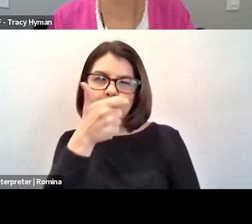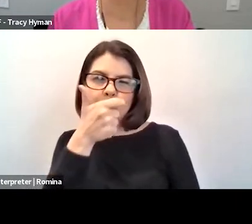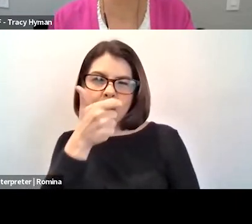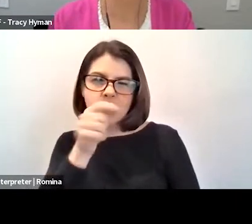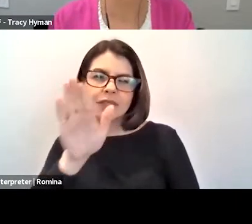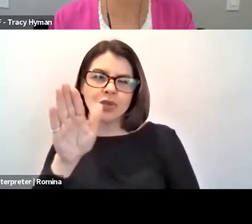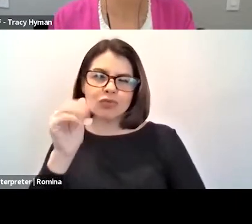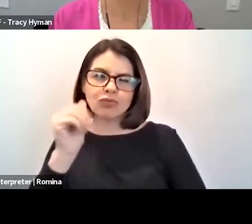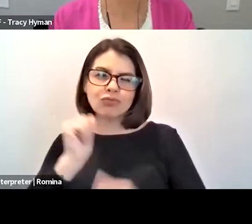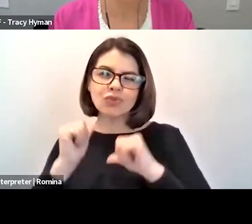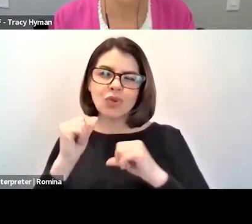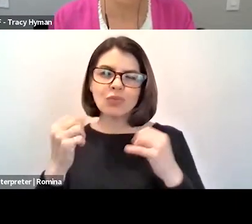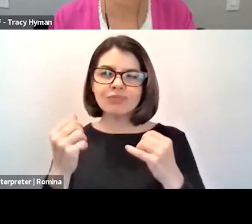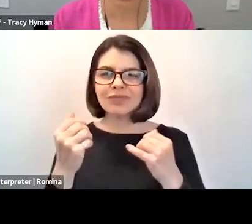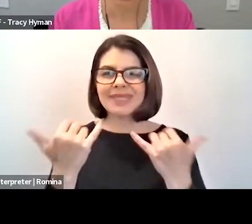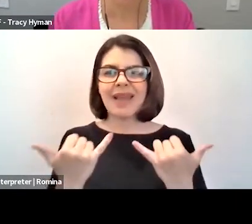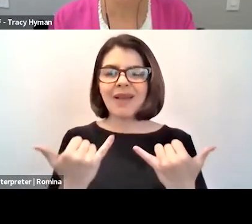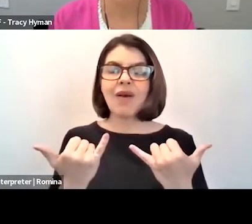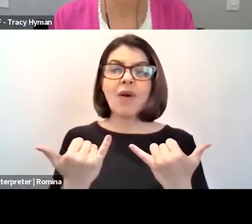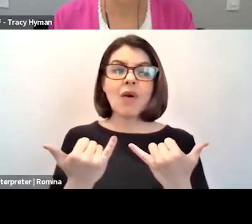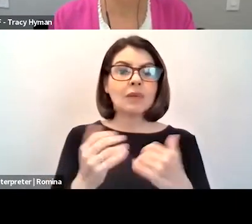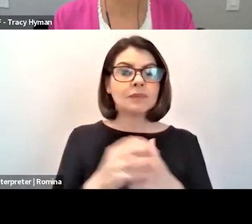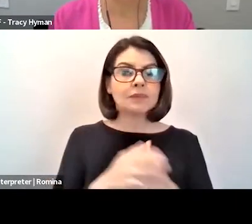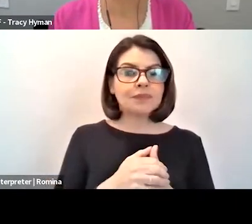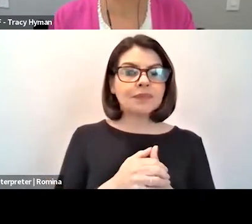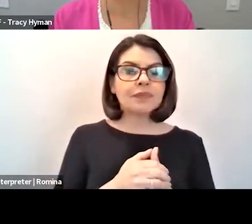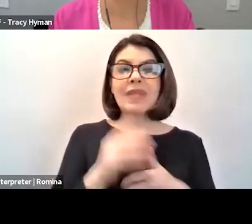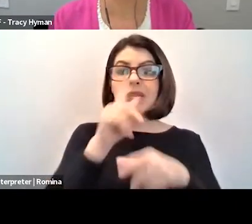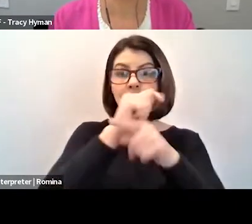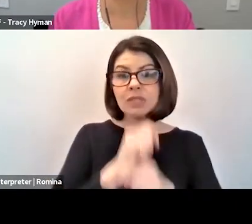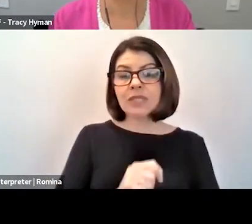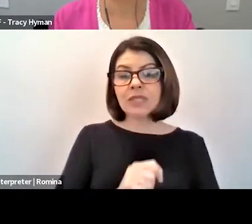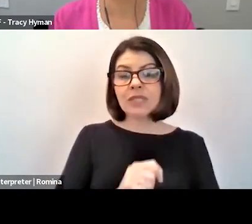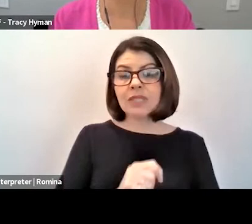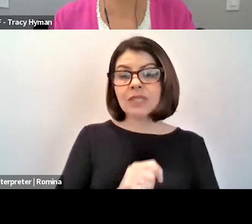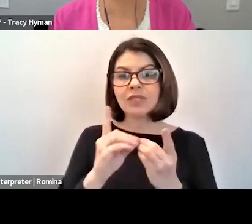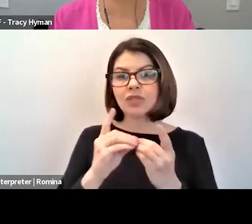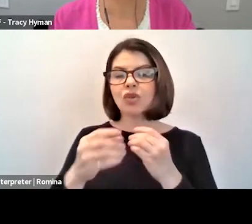Traditional digital, it covers social media, YouTube,